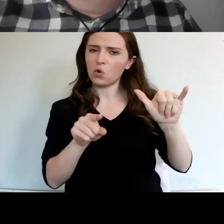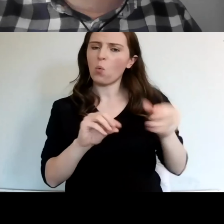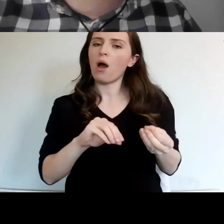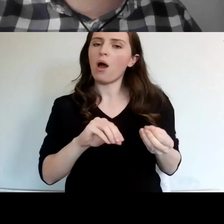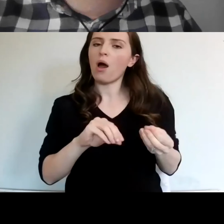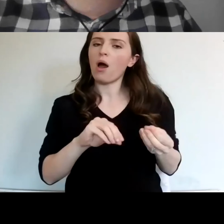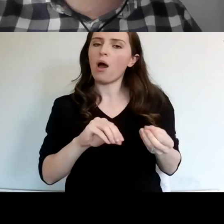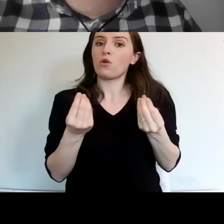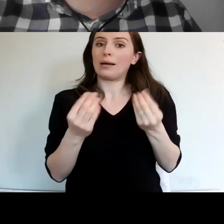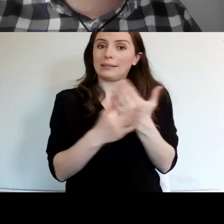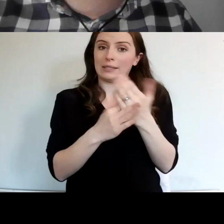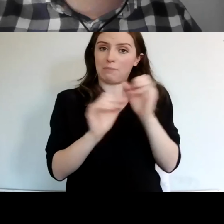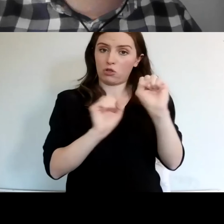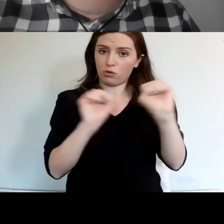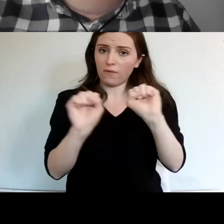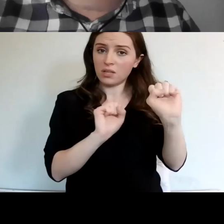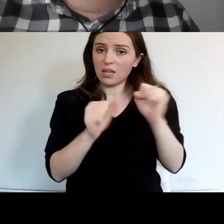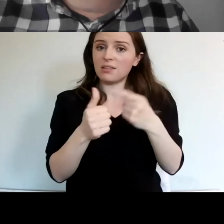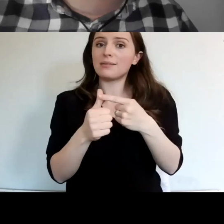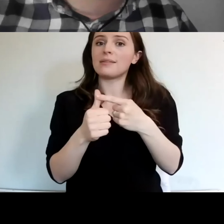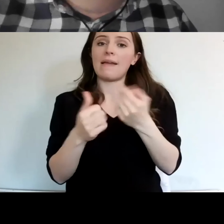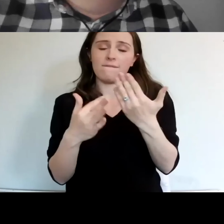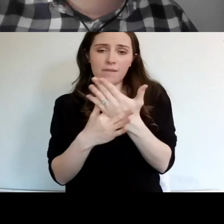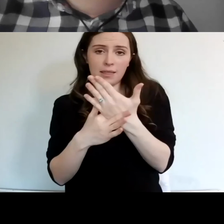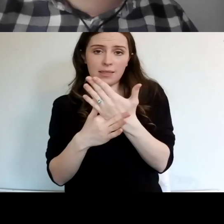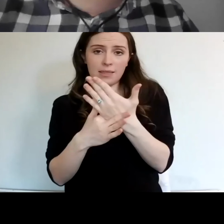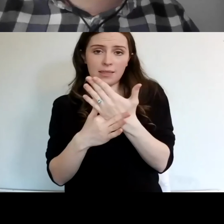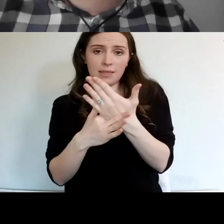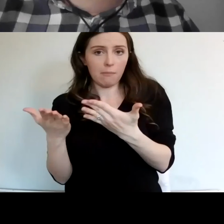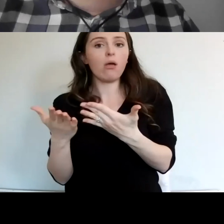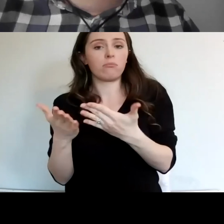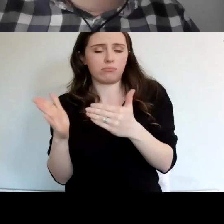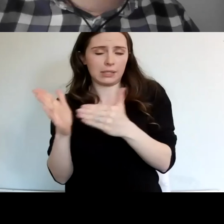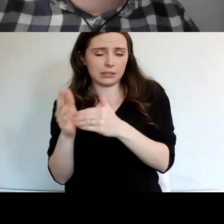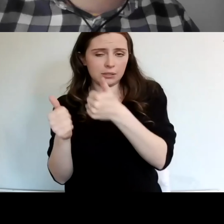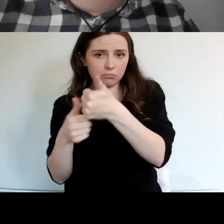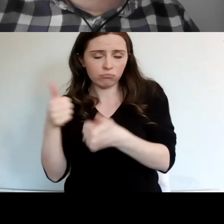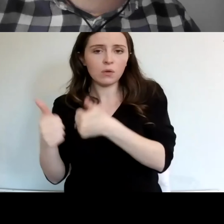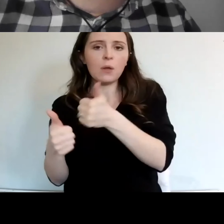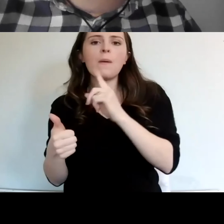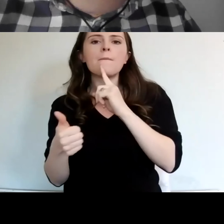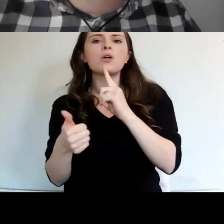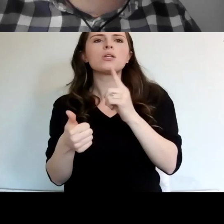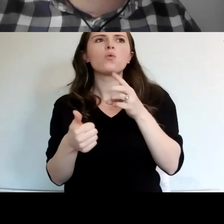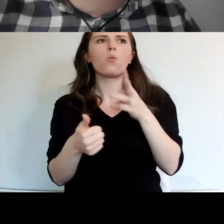it's one thing to actually make them available and that's laudable, but to do so in a manner that preserves the dignity